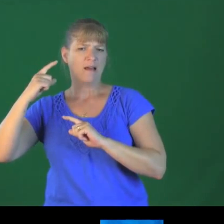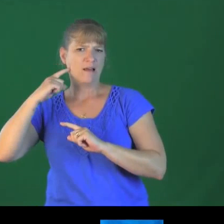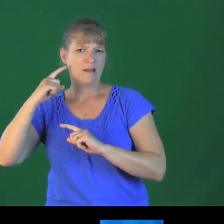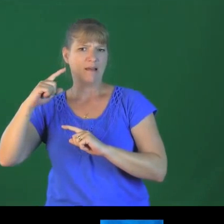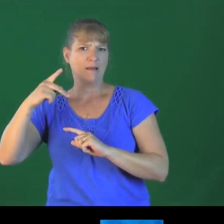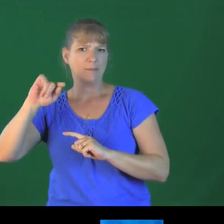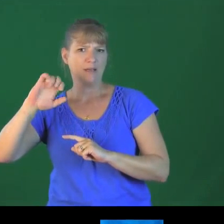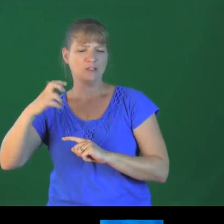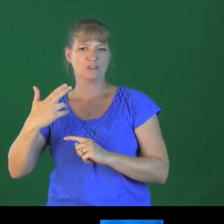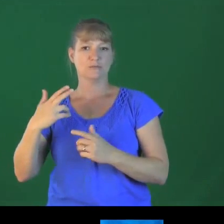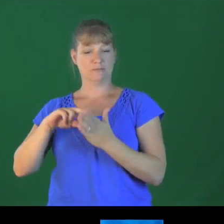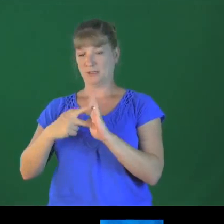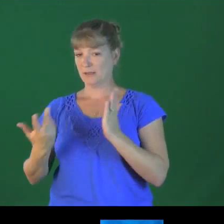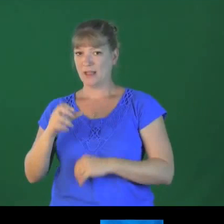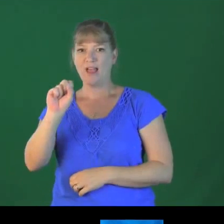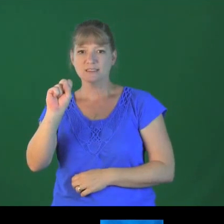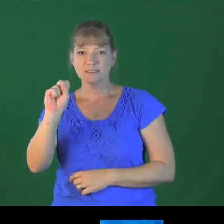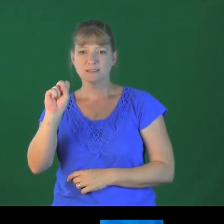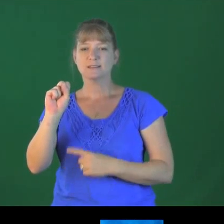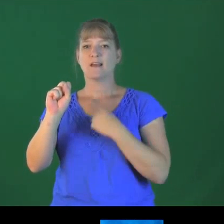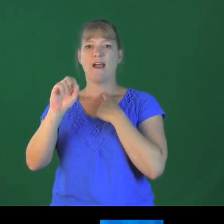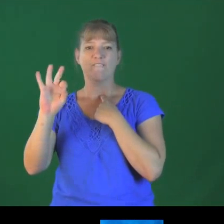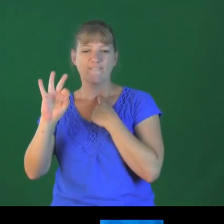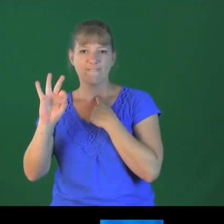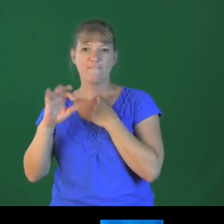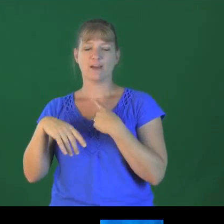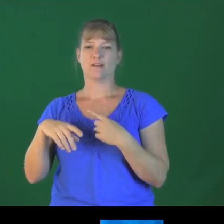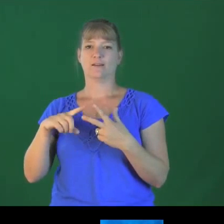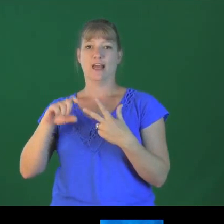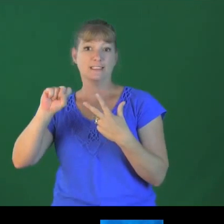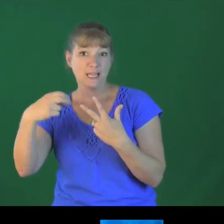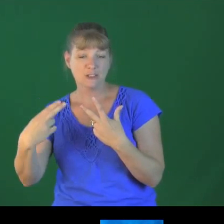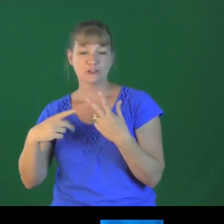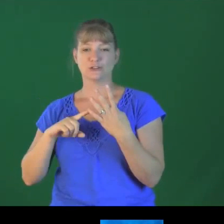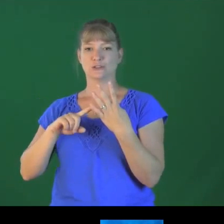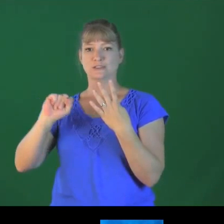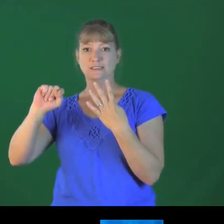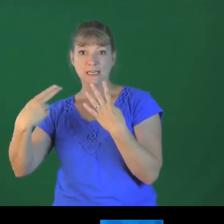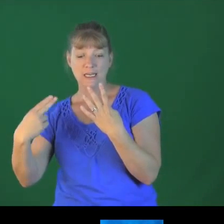such as the /s/, and the /f/, the /sh/, or the /th/.